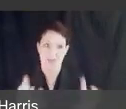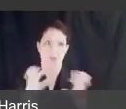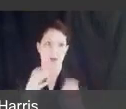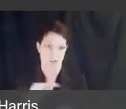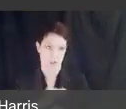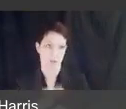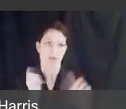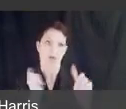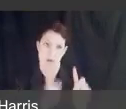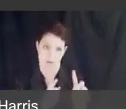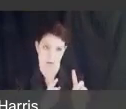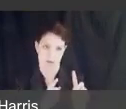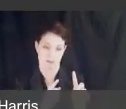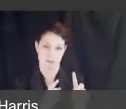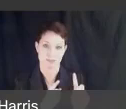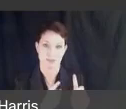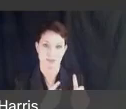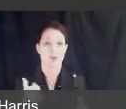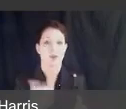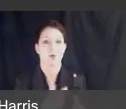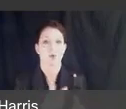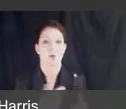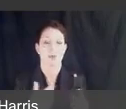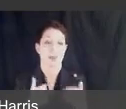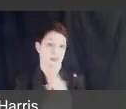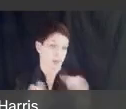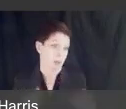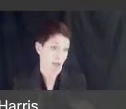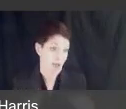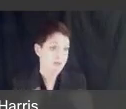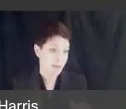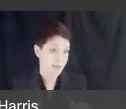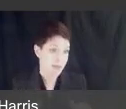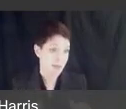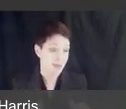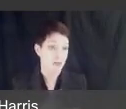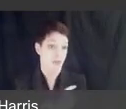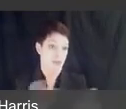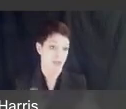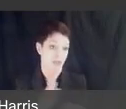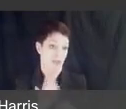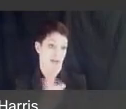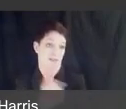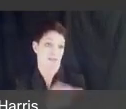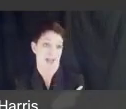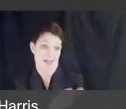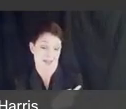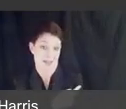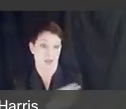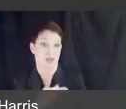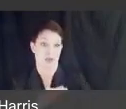I believe that we have the capacity to deliver enough vaccines to meet that goal. The thing, the